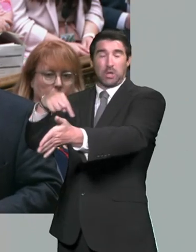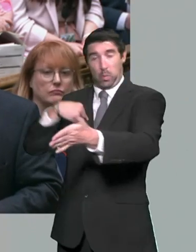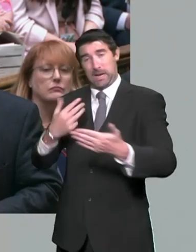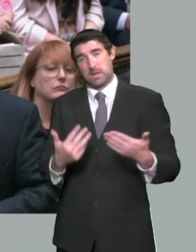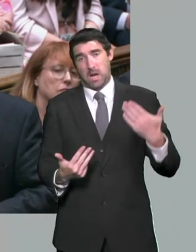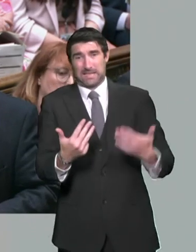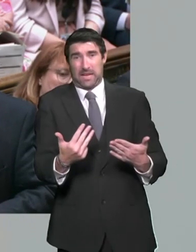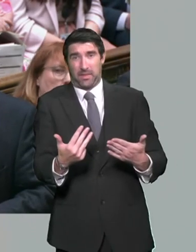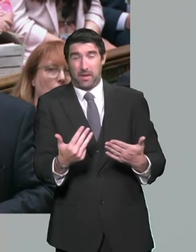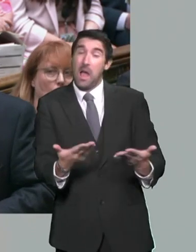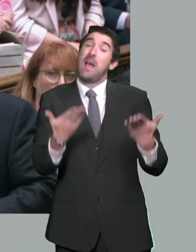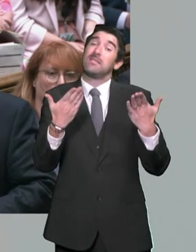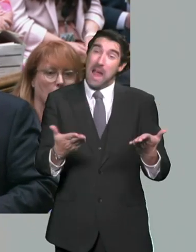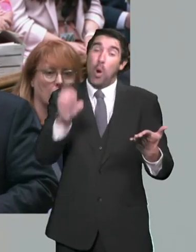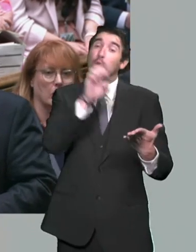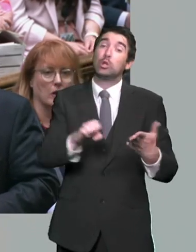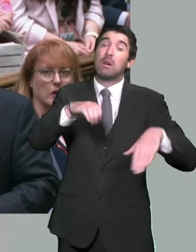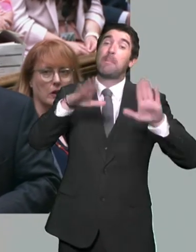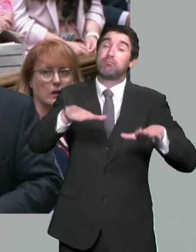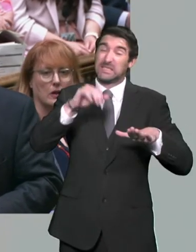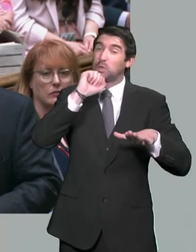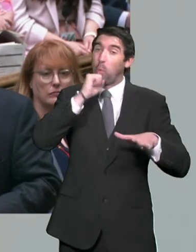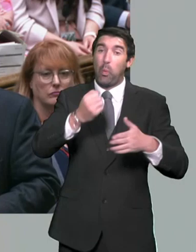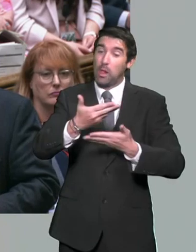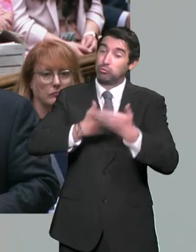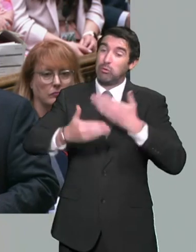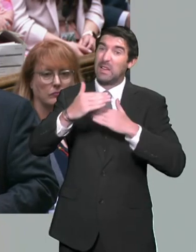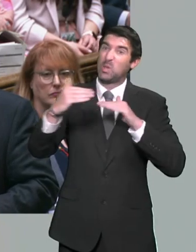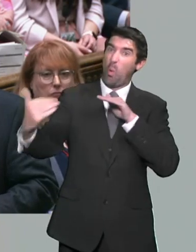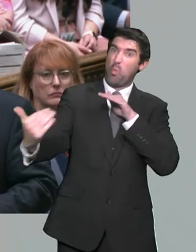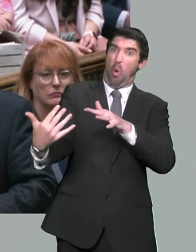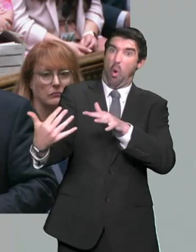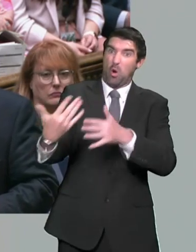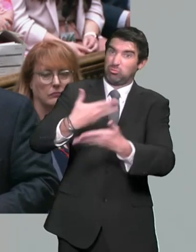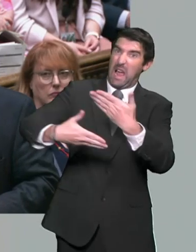lawbreaking Prime Minister. That is not a vision for the future of Scotland.